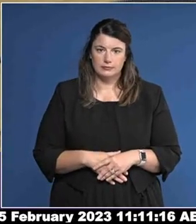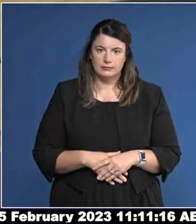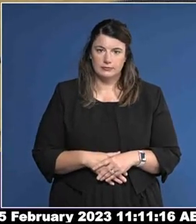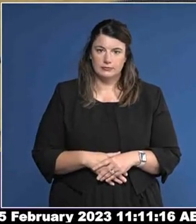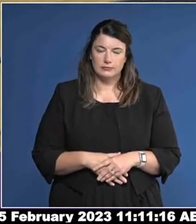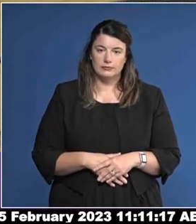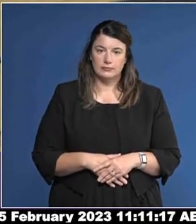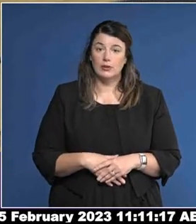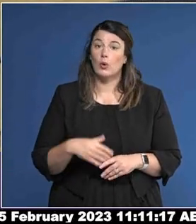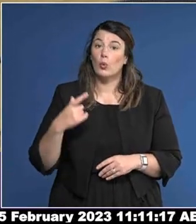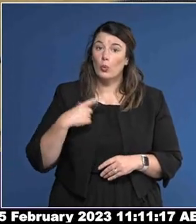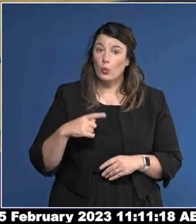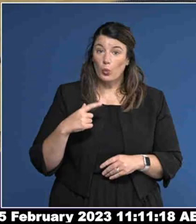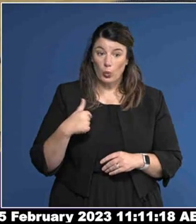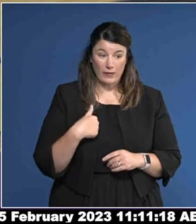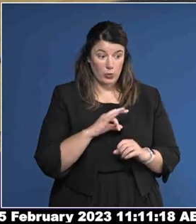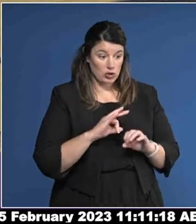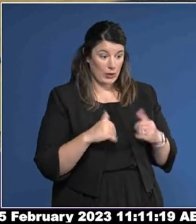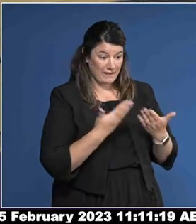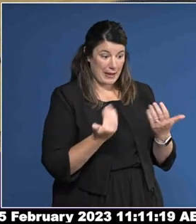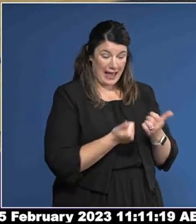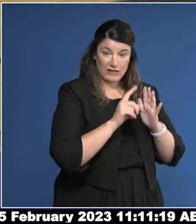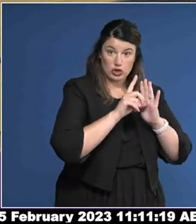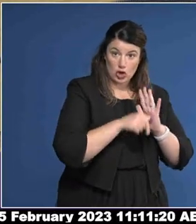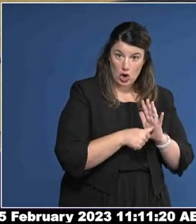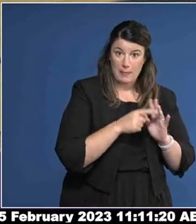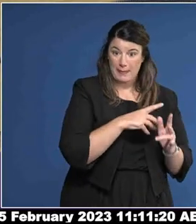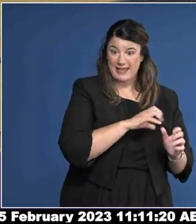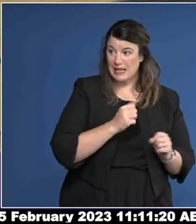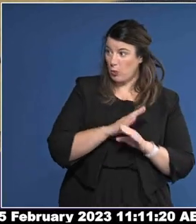the time that they need in their day to complete what we are asking them to do in